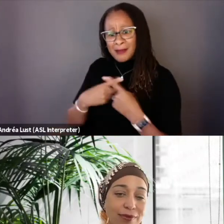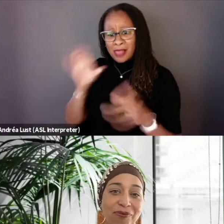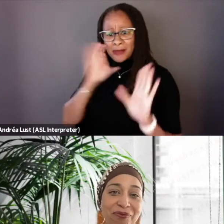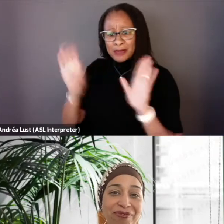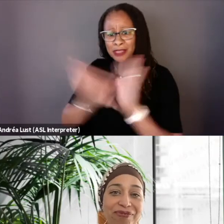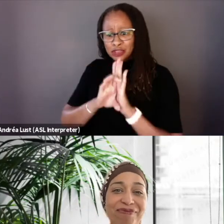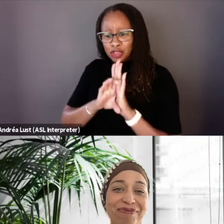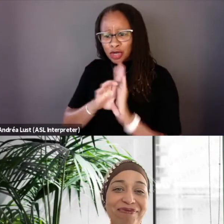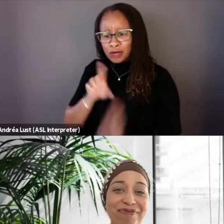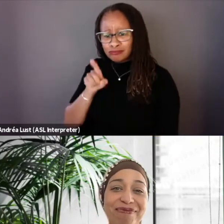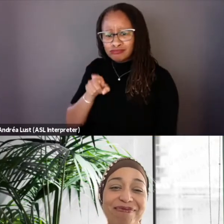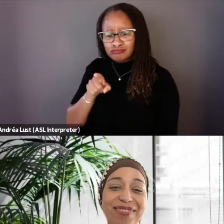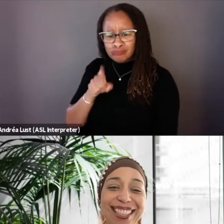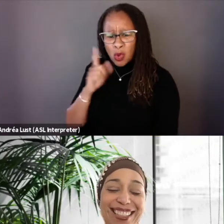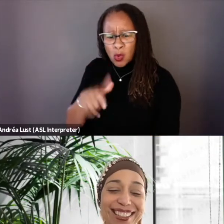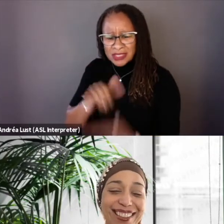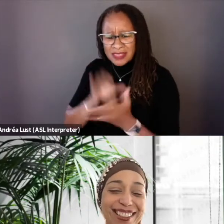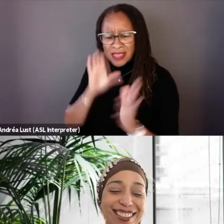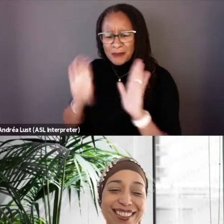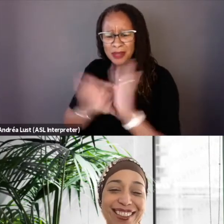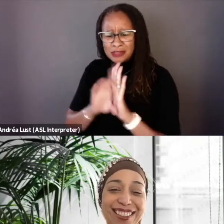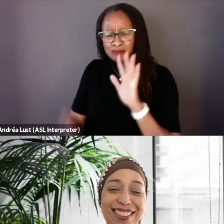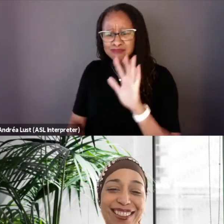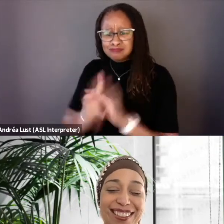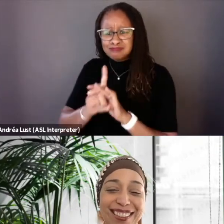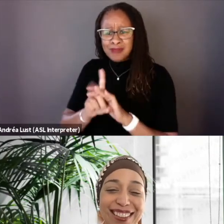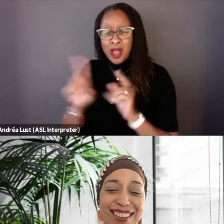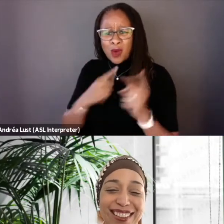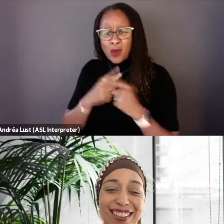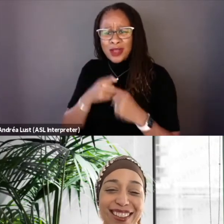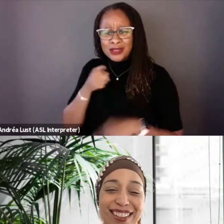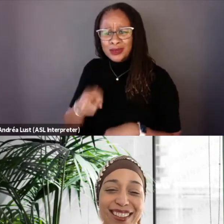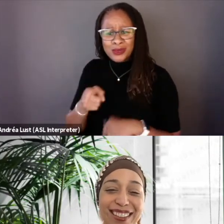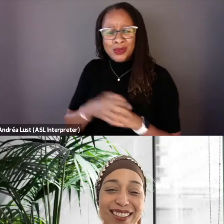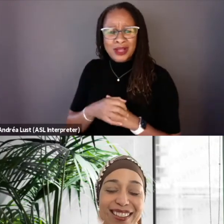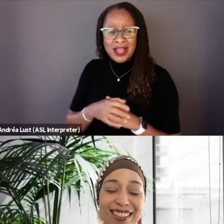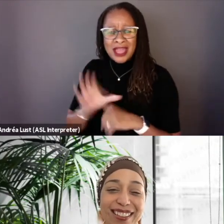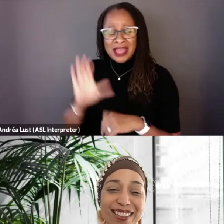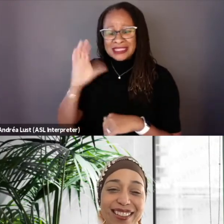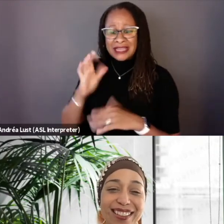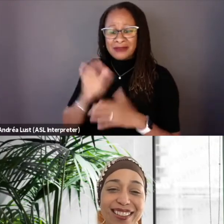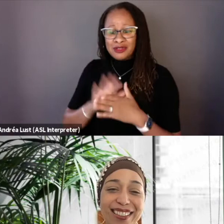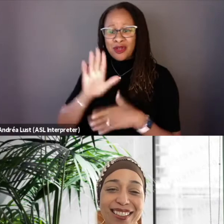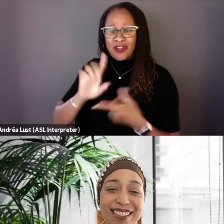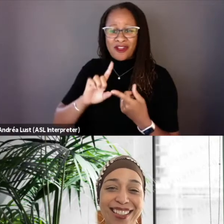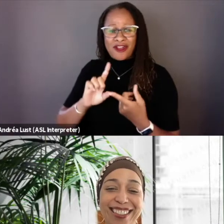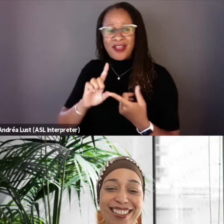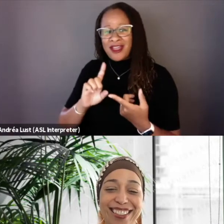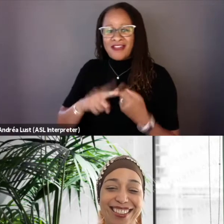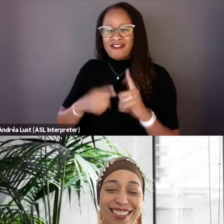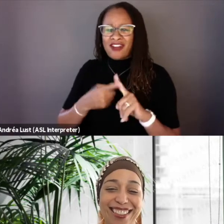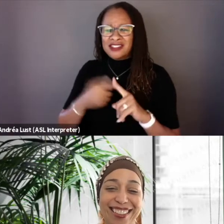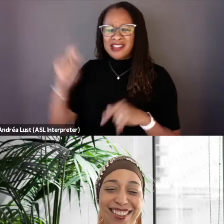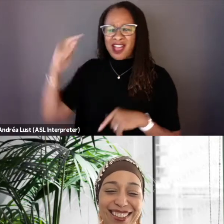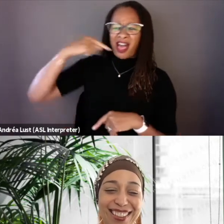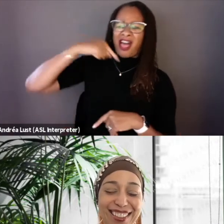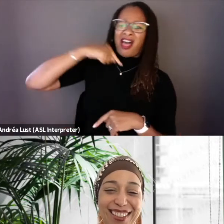What is that picture that comes up when you... It looks like your friend is giving himself a tonsillectomy or something, what is going on there man?